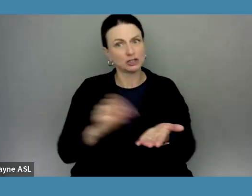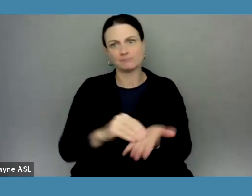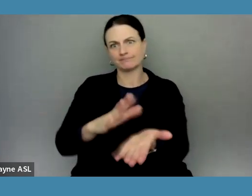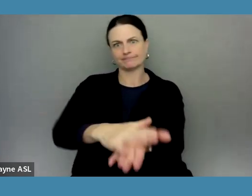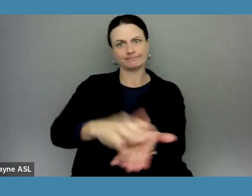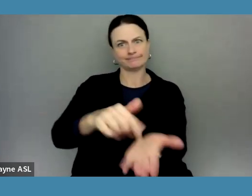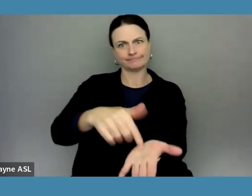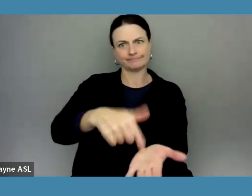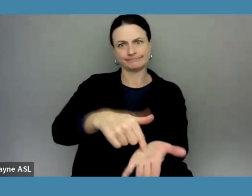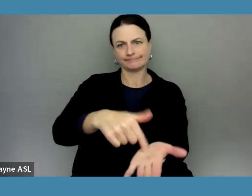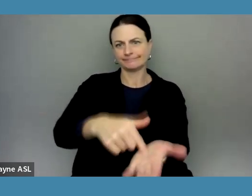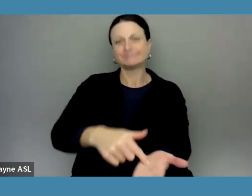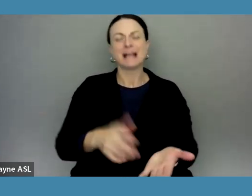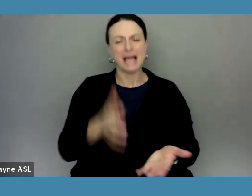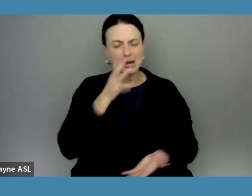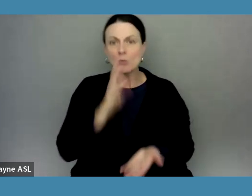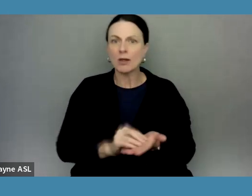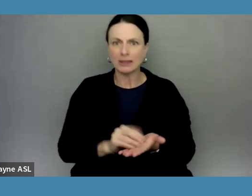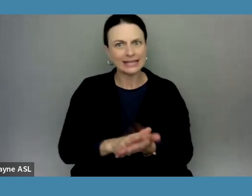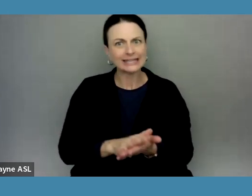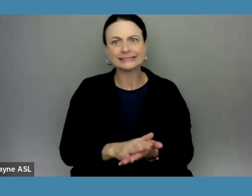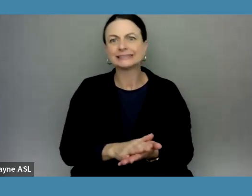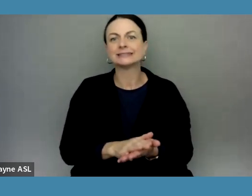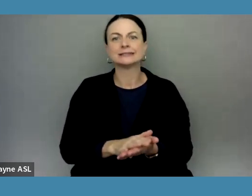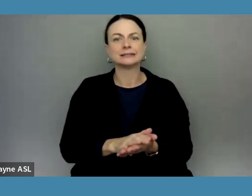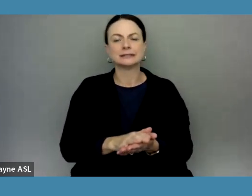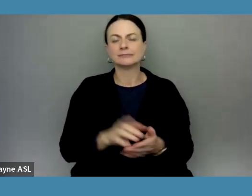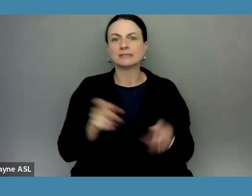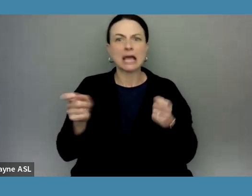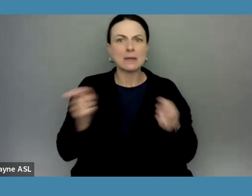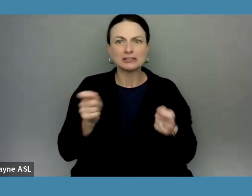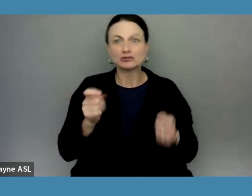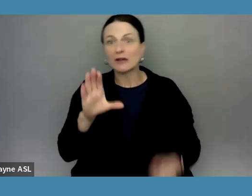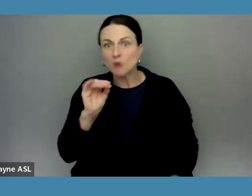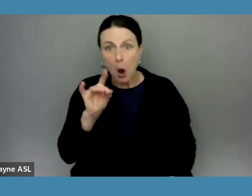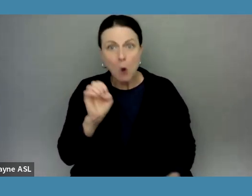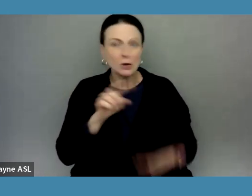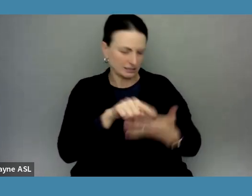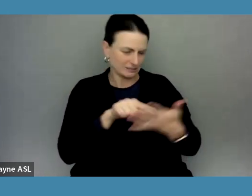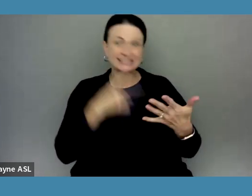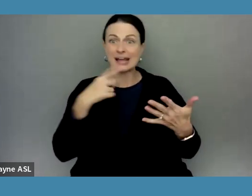or list the Florida Administrative Code that they're using, that the agency